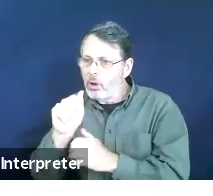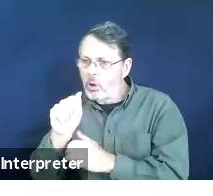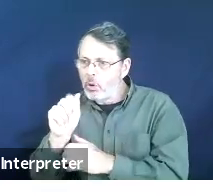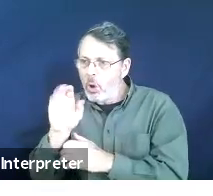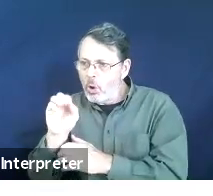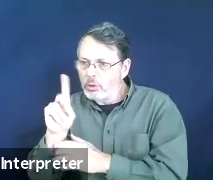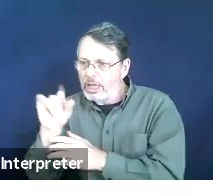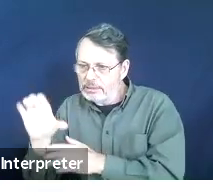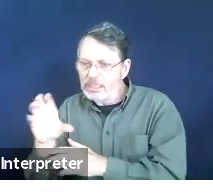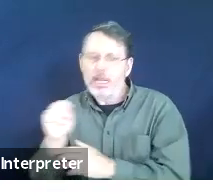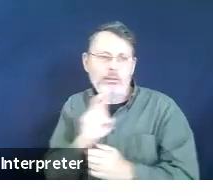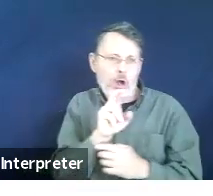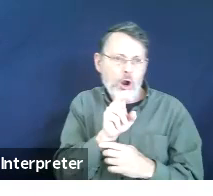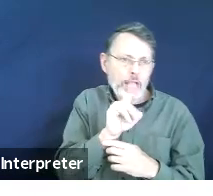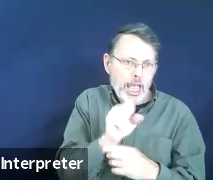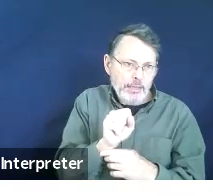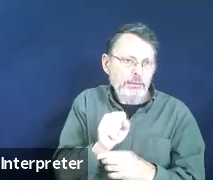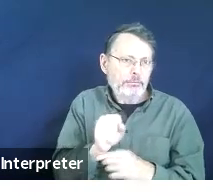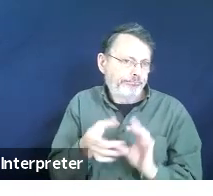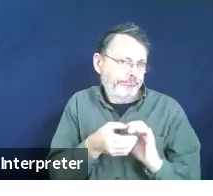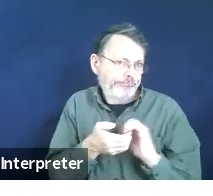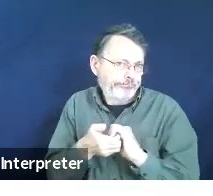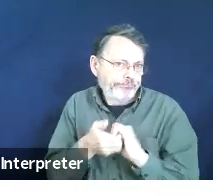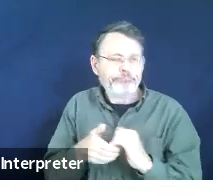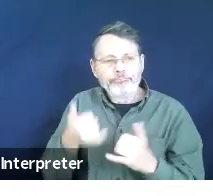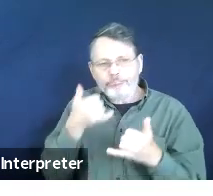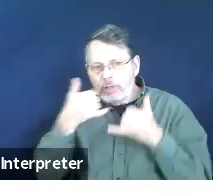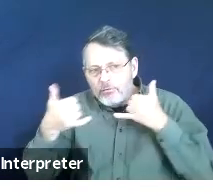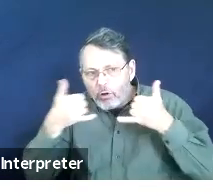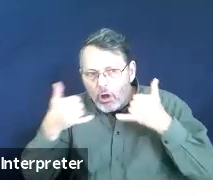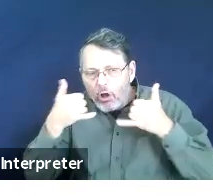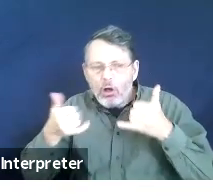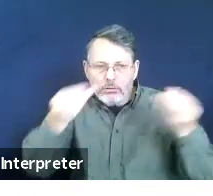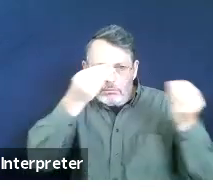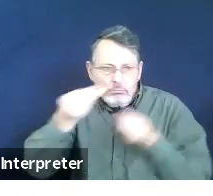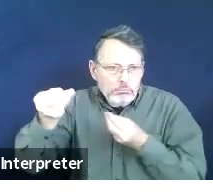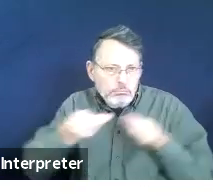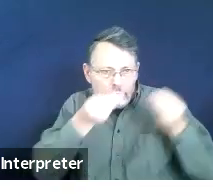Specialist between having regular phone calls and passing information up the chain